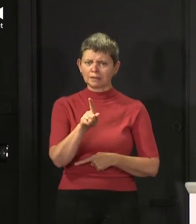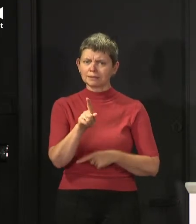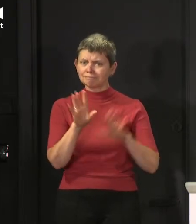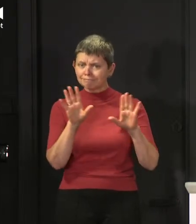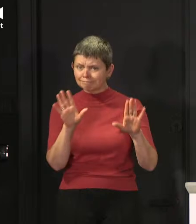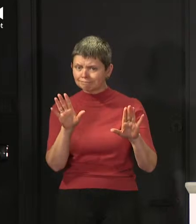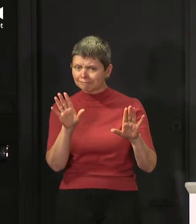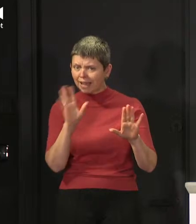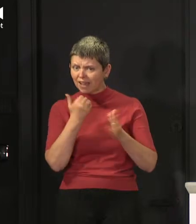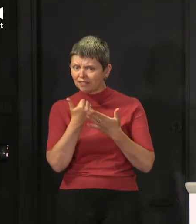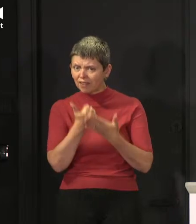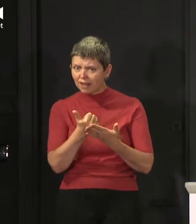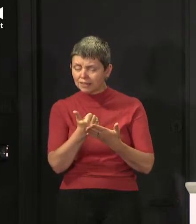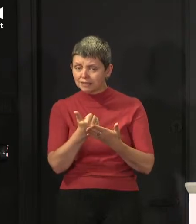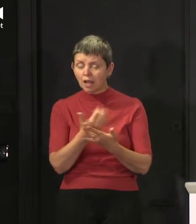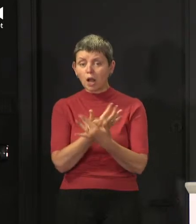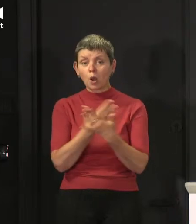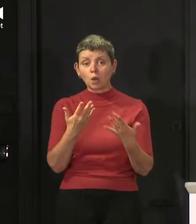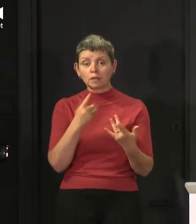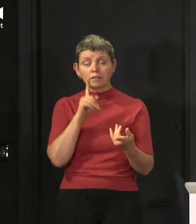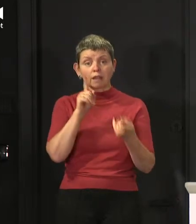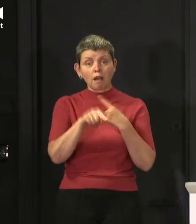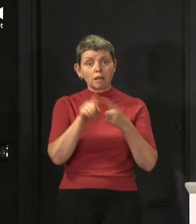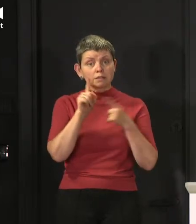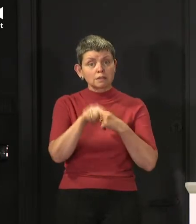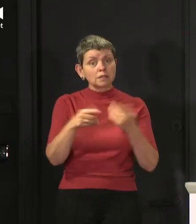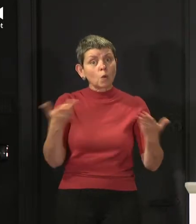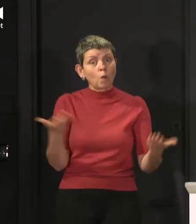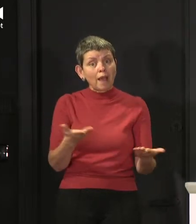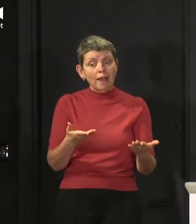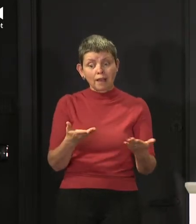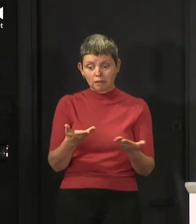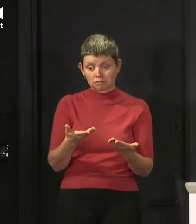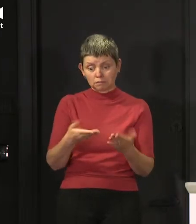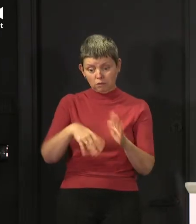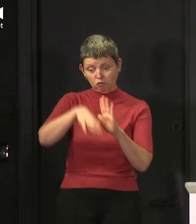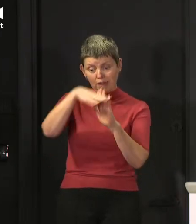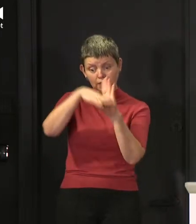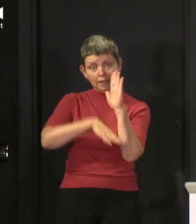of the answers to these questions lie in the regulations that are currently in place and